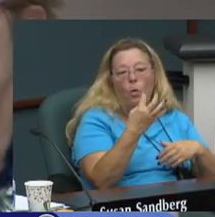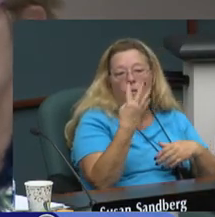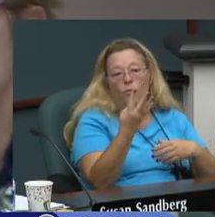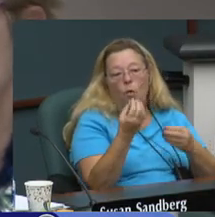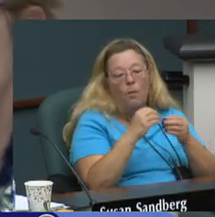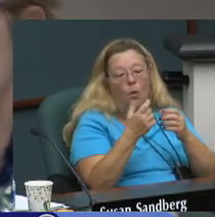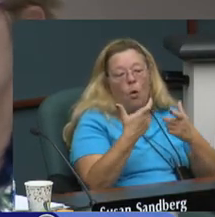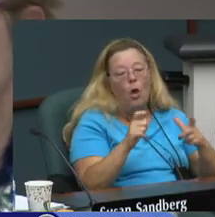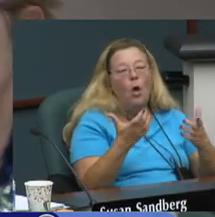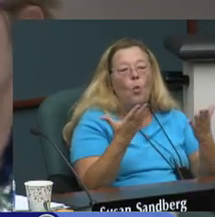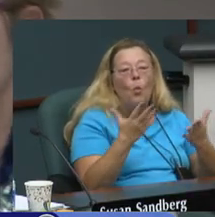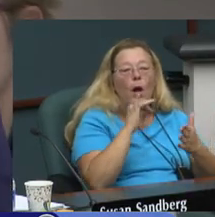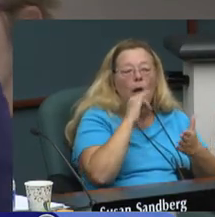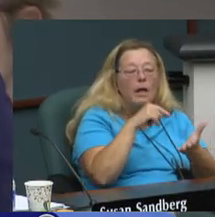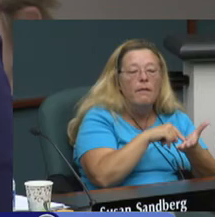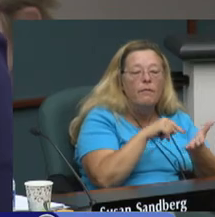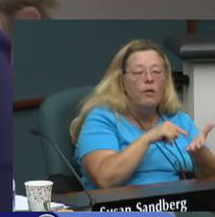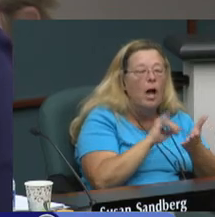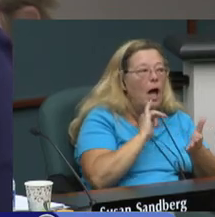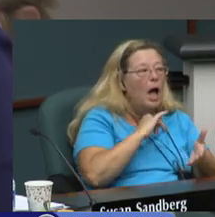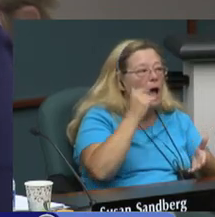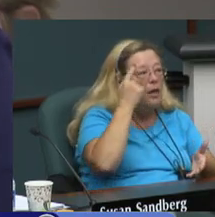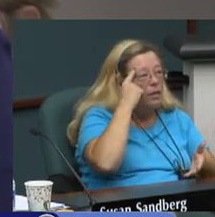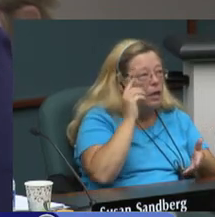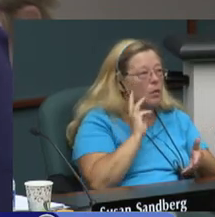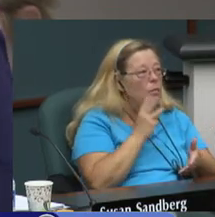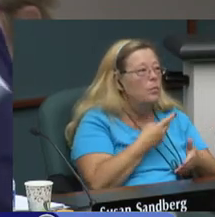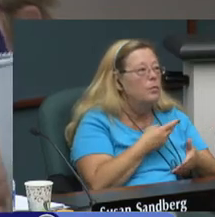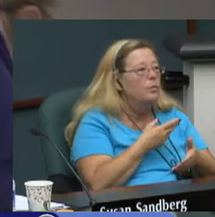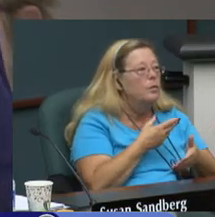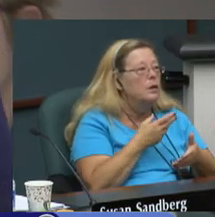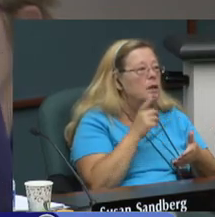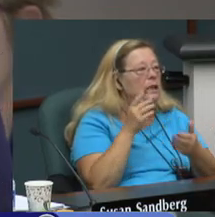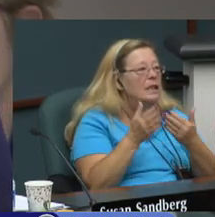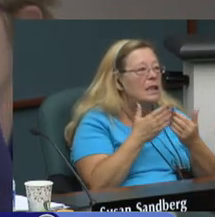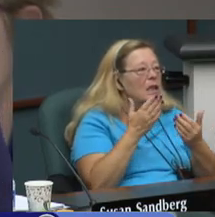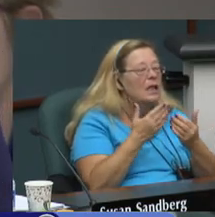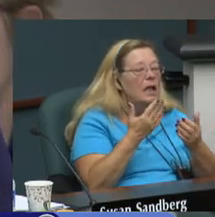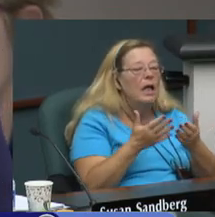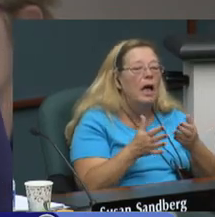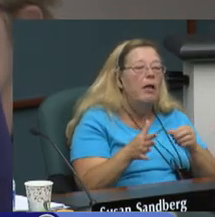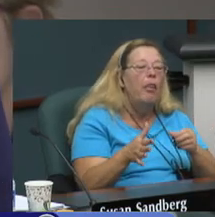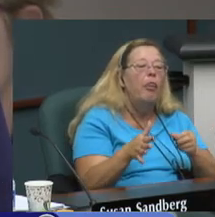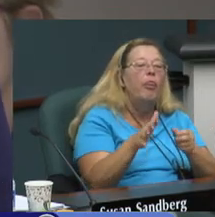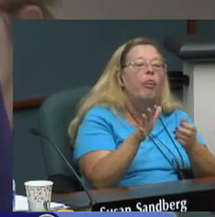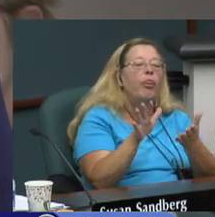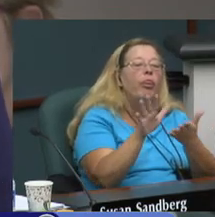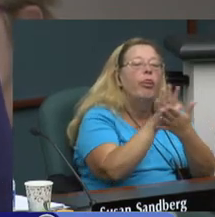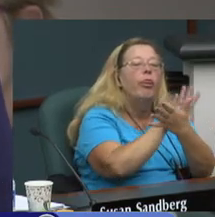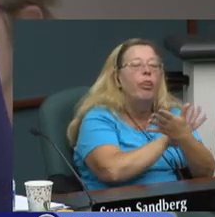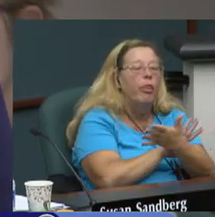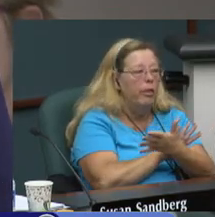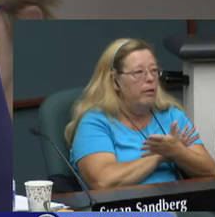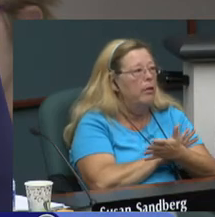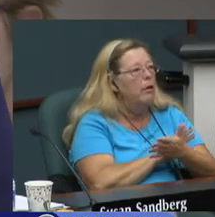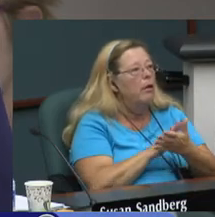affordability and I think that we just easily gloss over these these numbers or